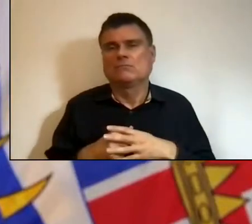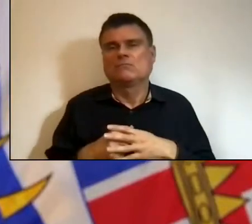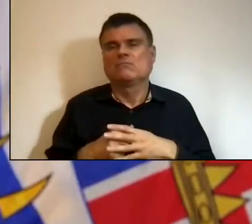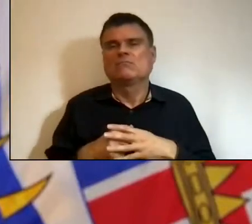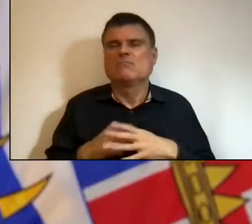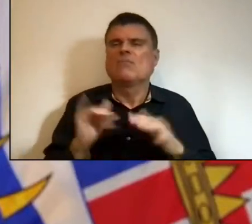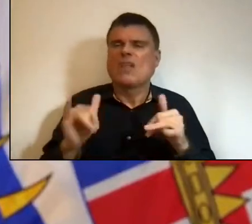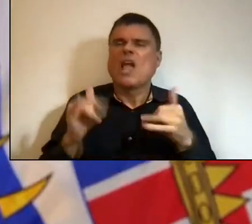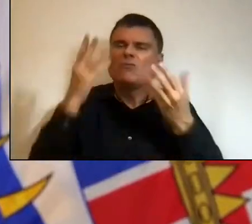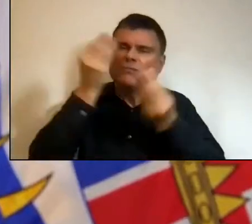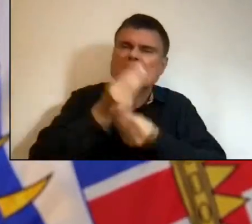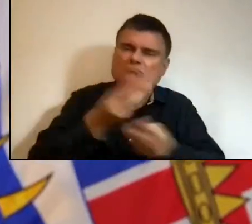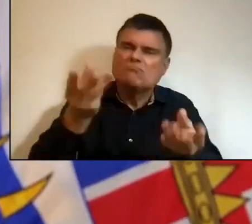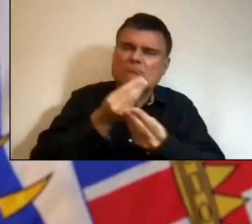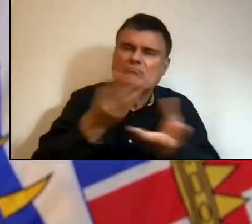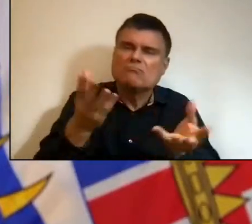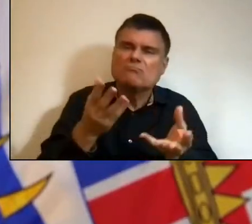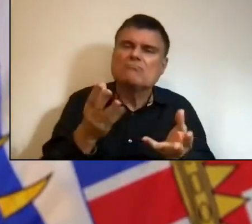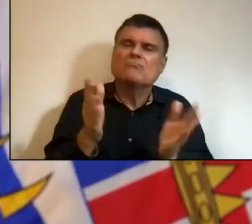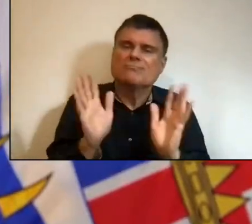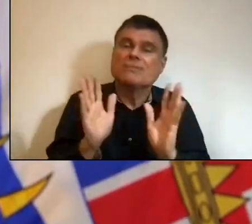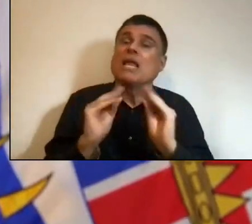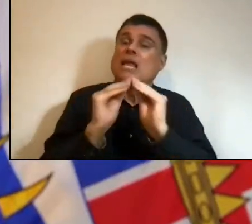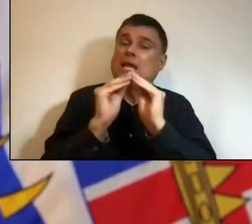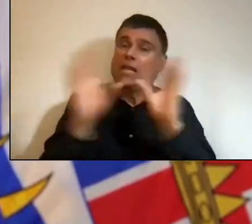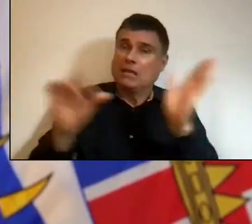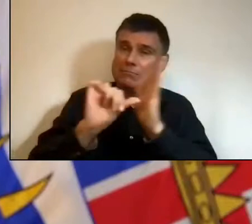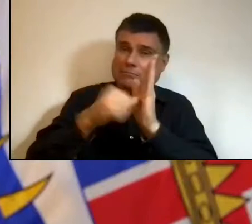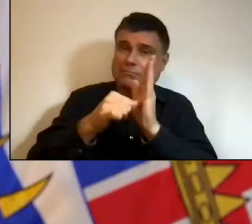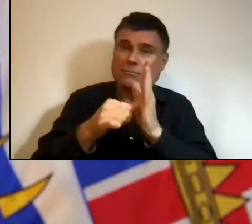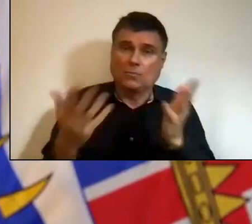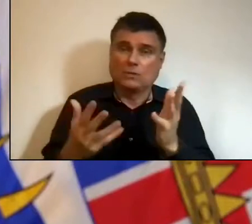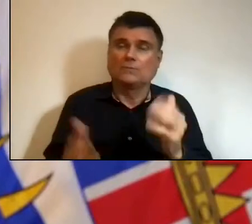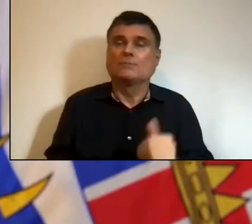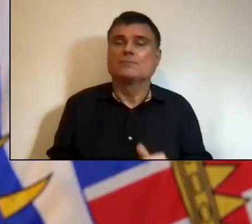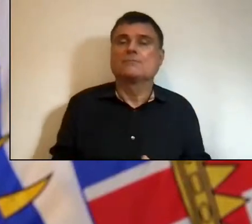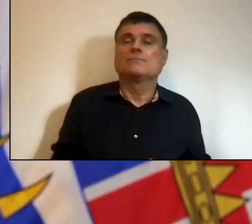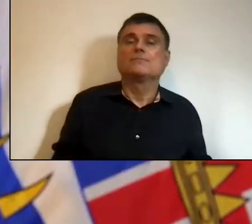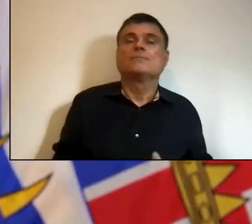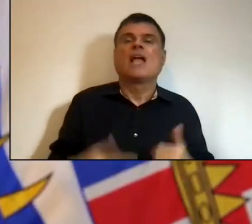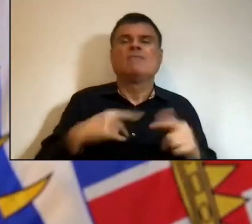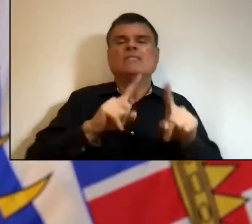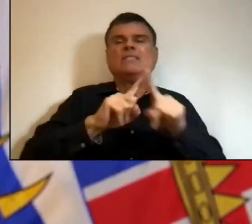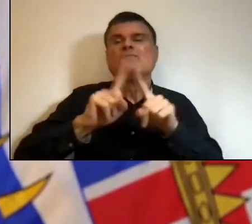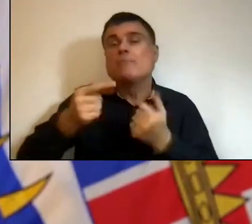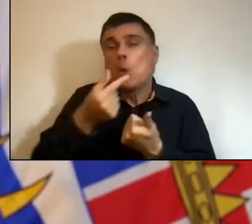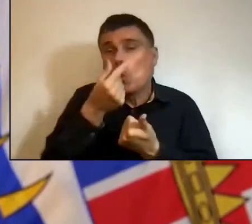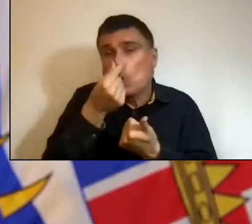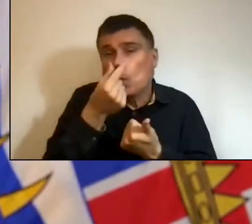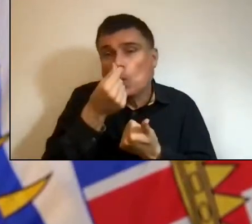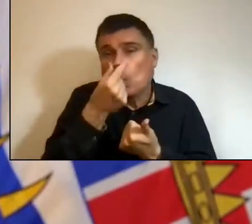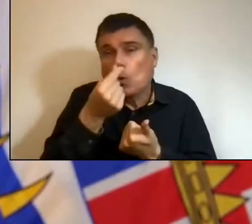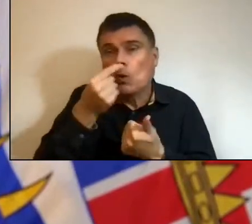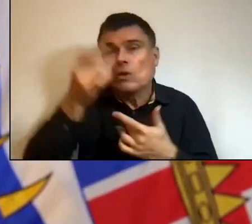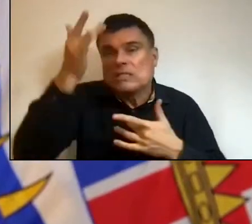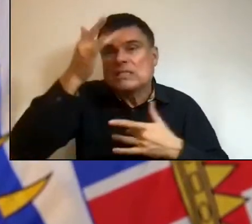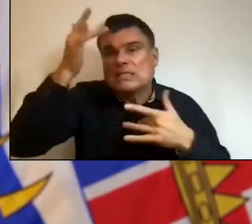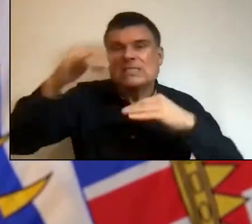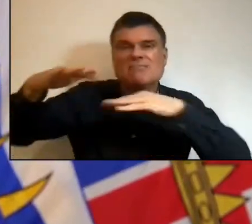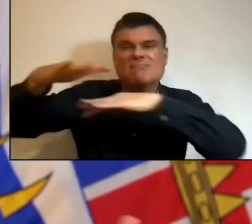that clear, let me make that clear. Right now. There are a number of respiratory viruses circulating. Covid is one of